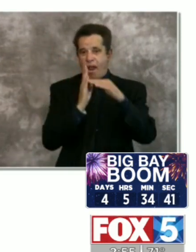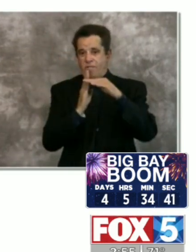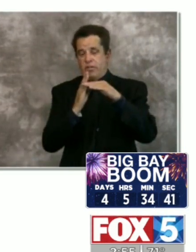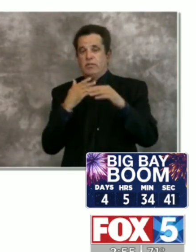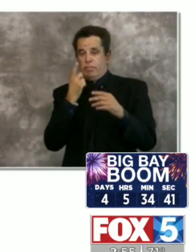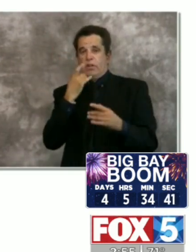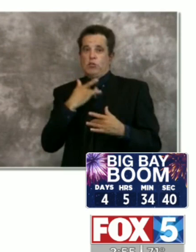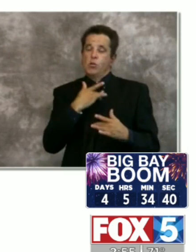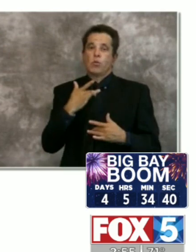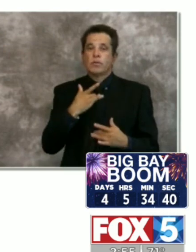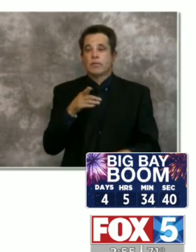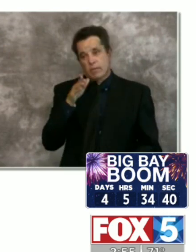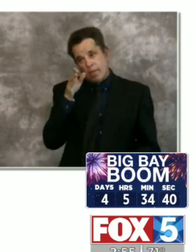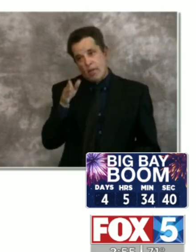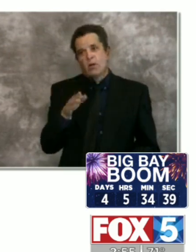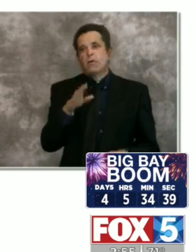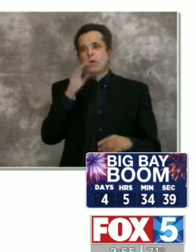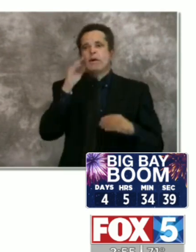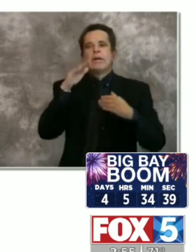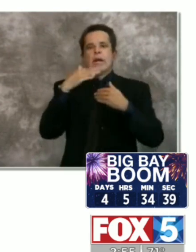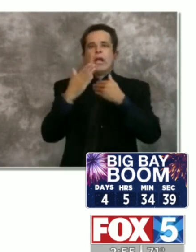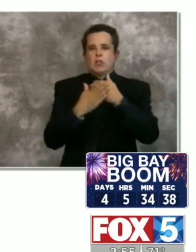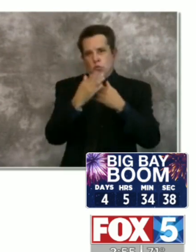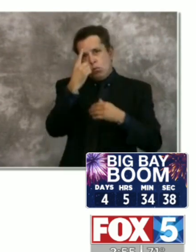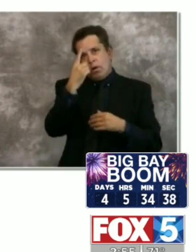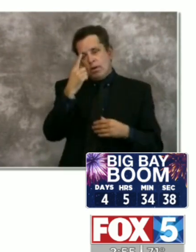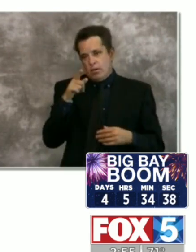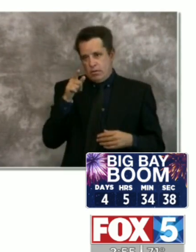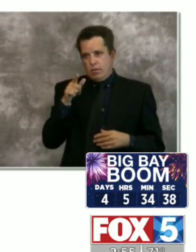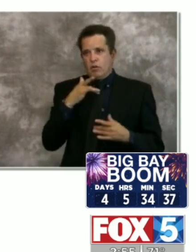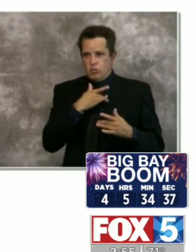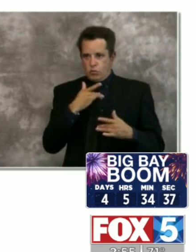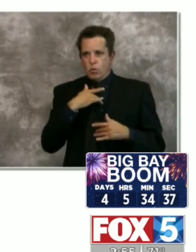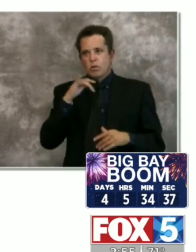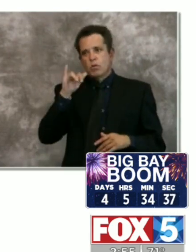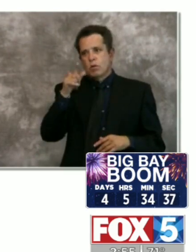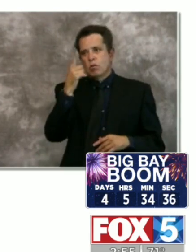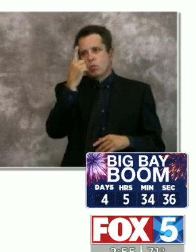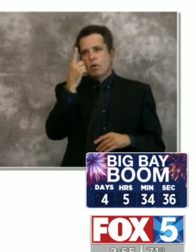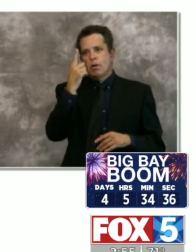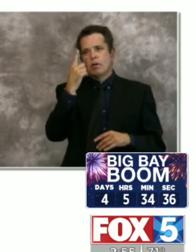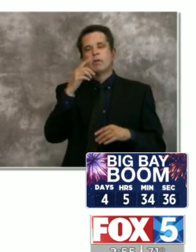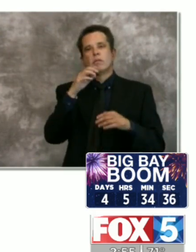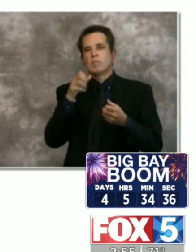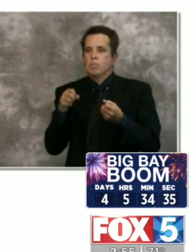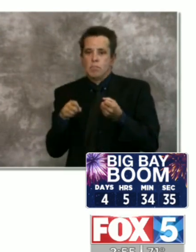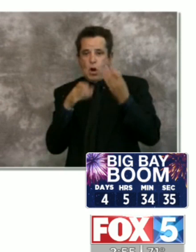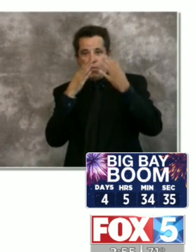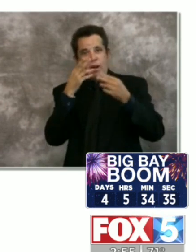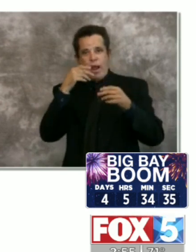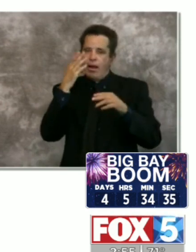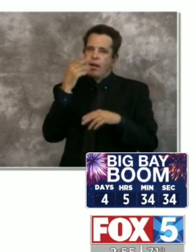PURPLE LINE THERE THOUGH THE UPTICK IN THE AVERAGE THAT IS